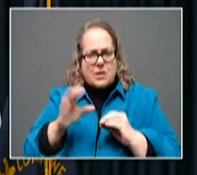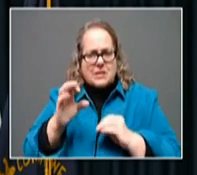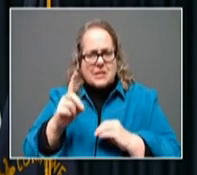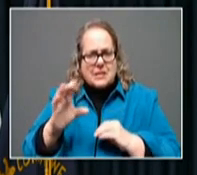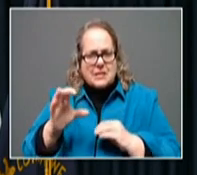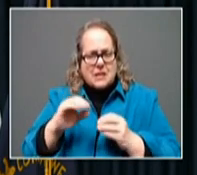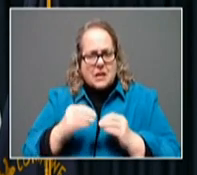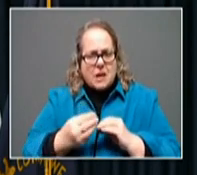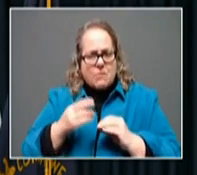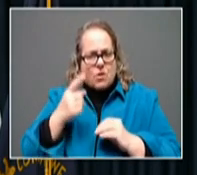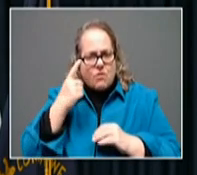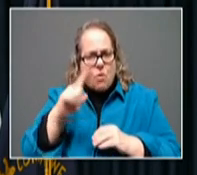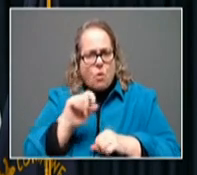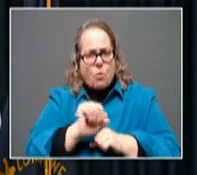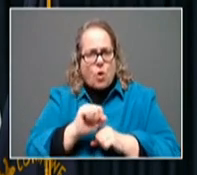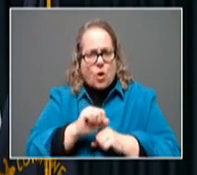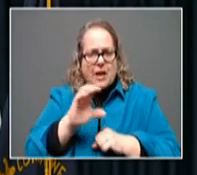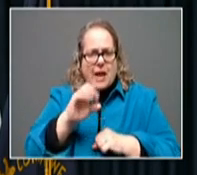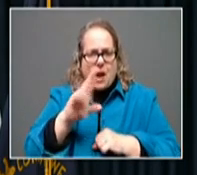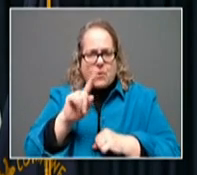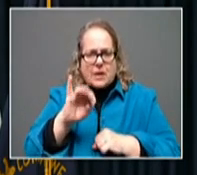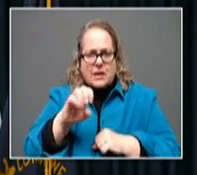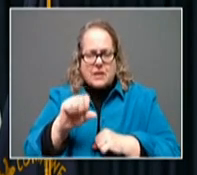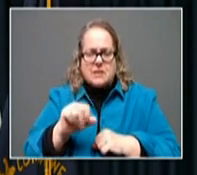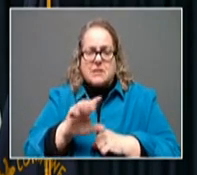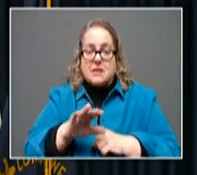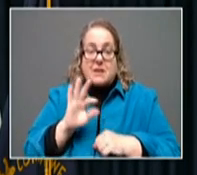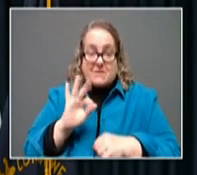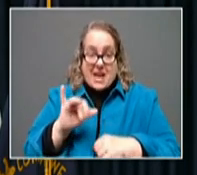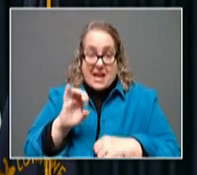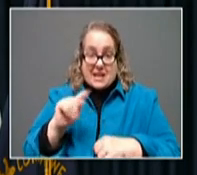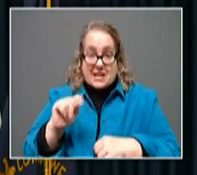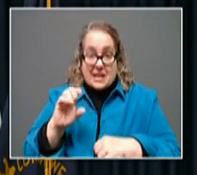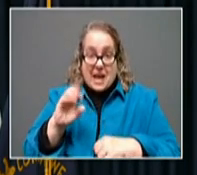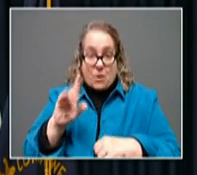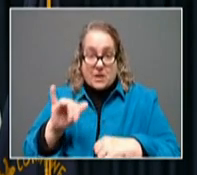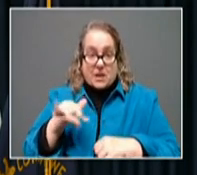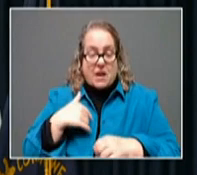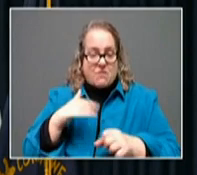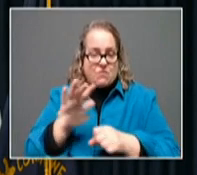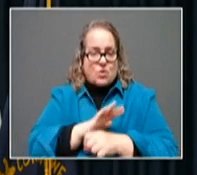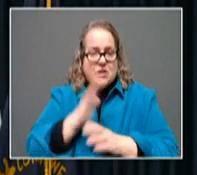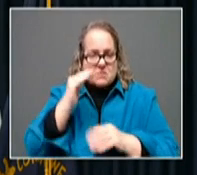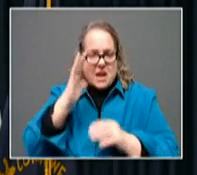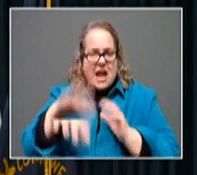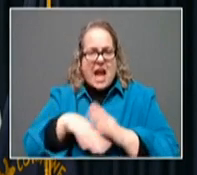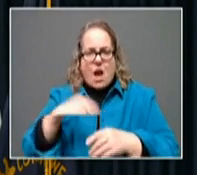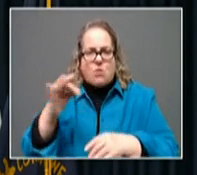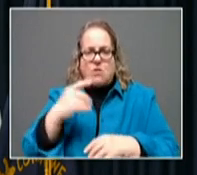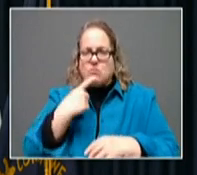that I faked county. I fully expect to be out of the red this next week. Um